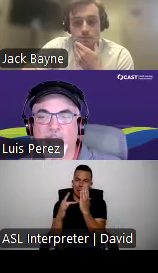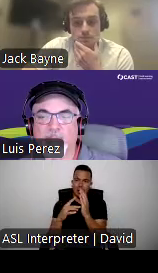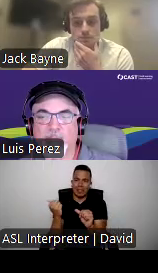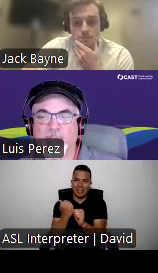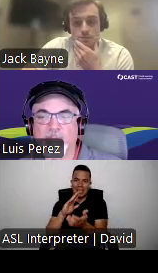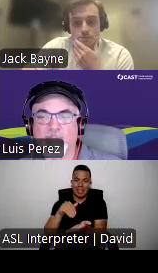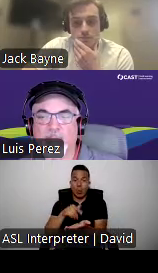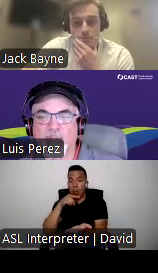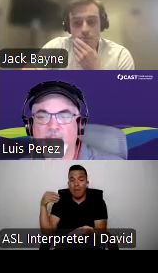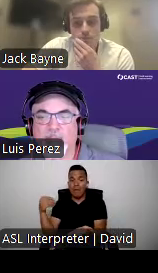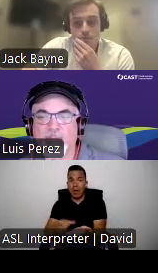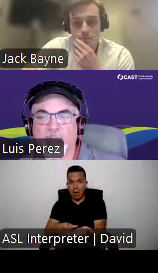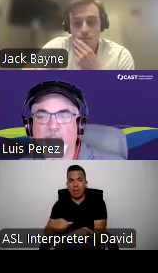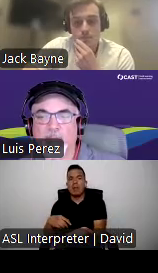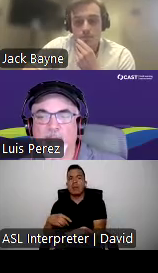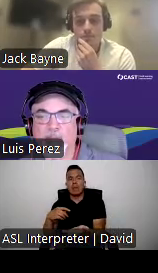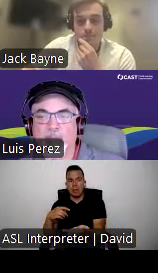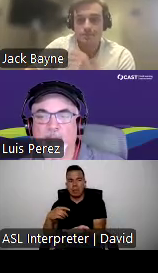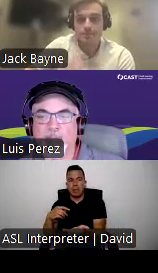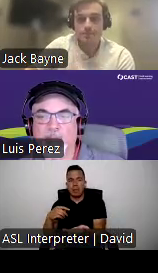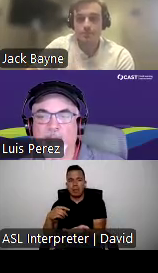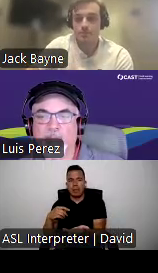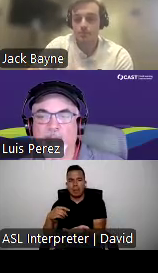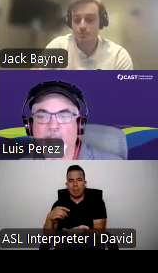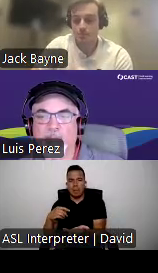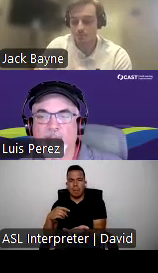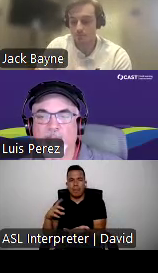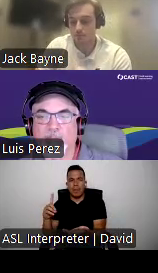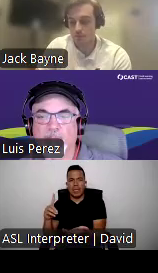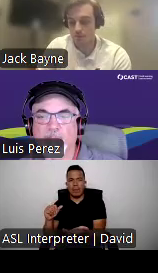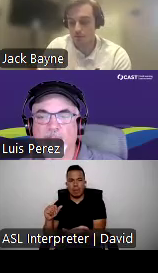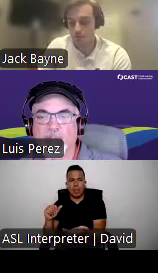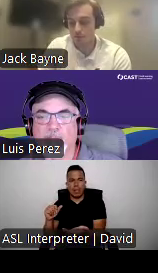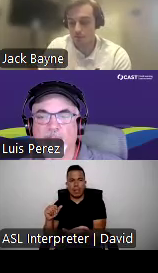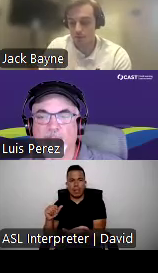of Disability Employment Policy to support states, workforce professionals, American Job Centers as